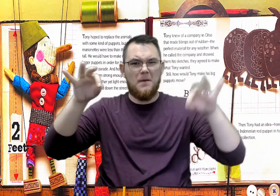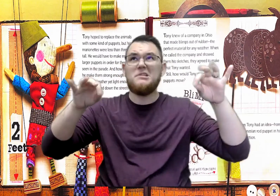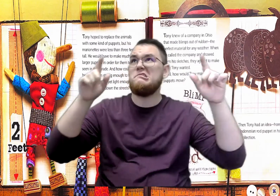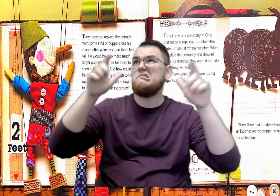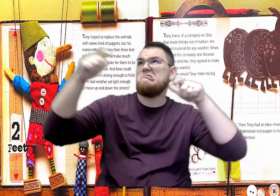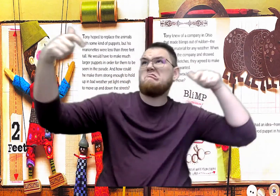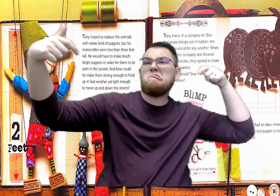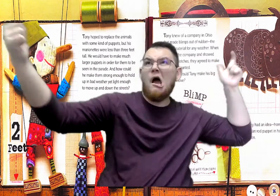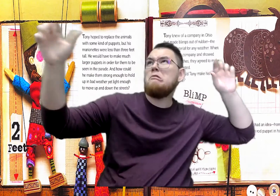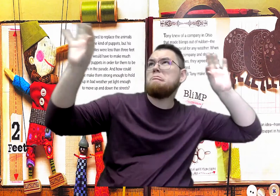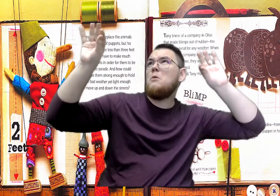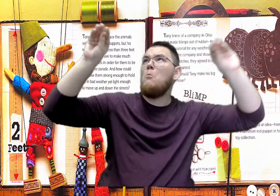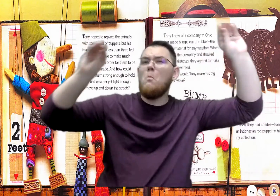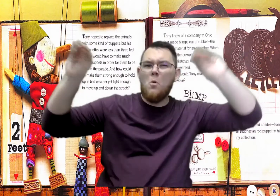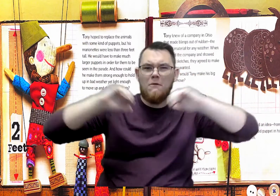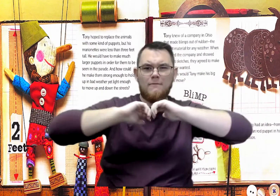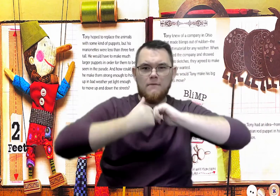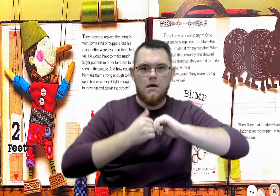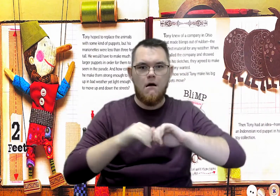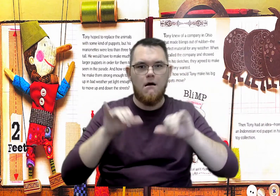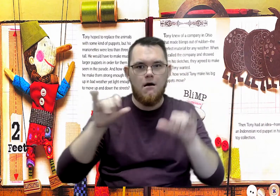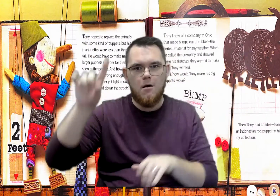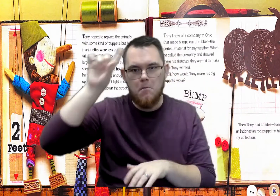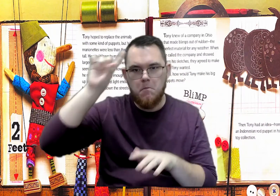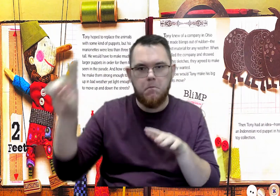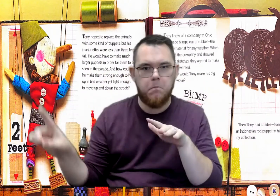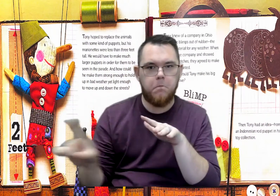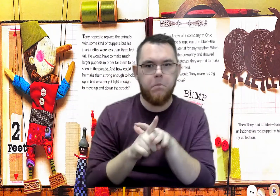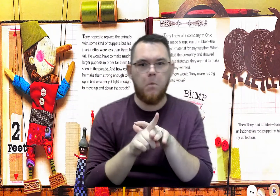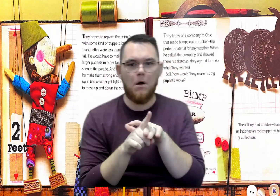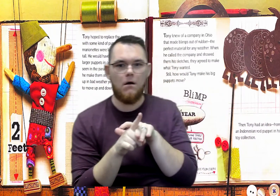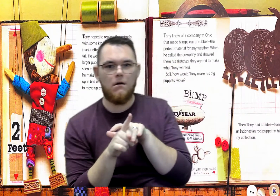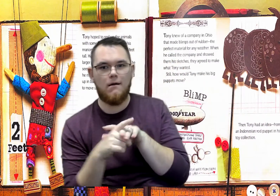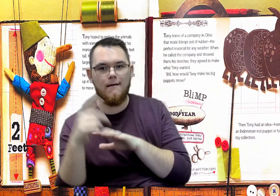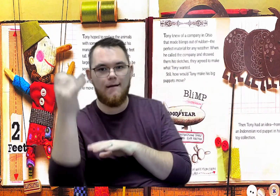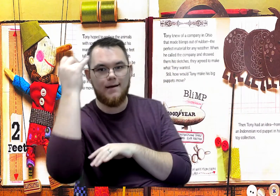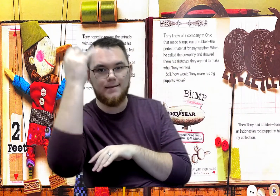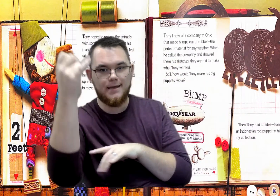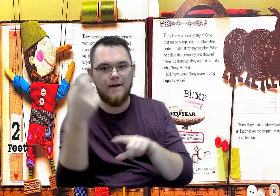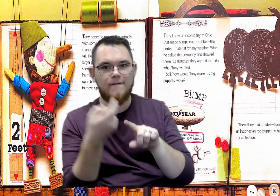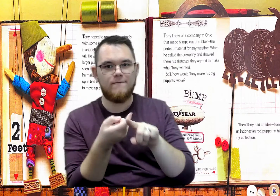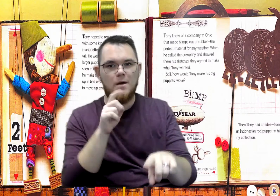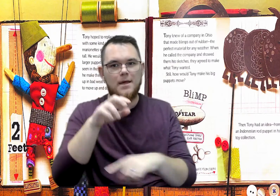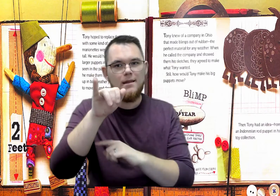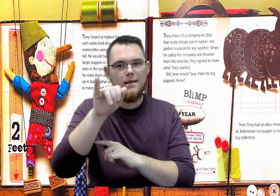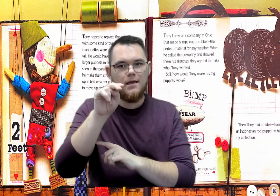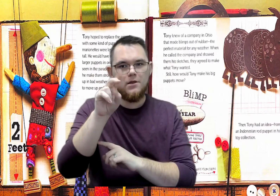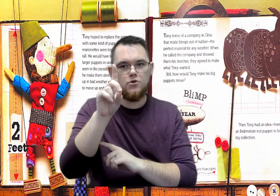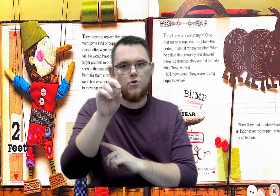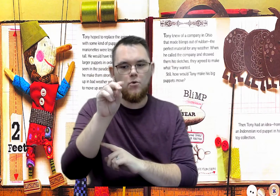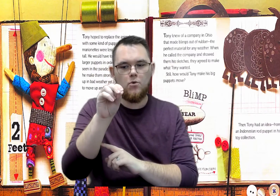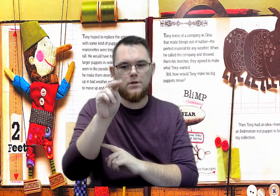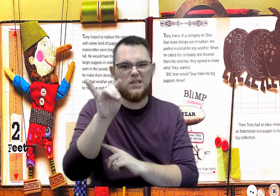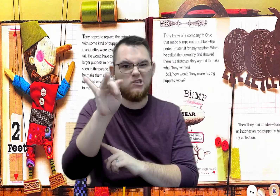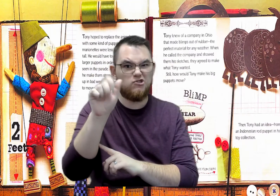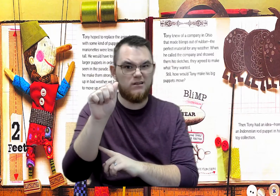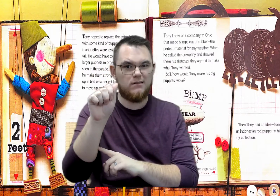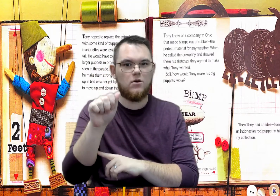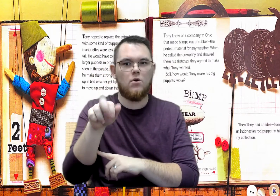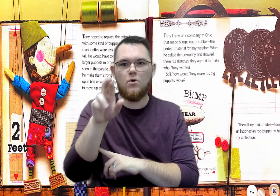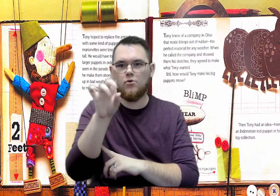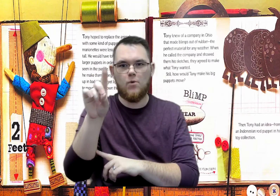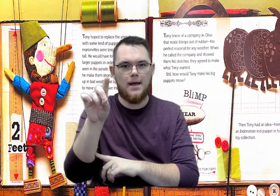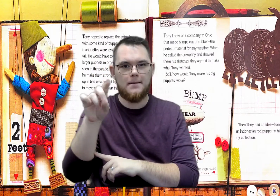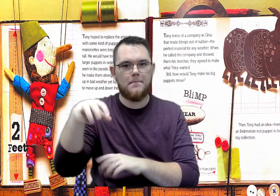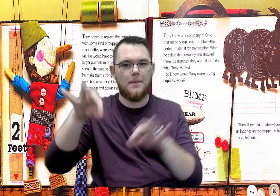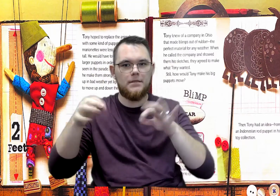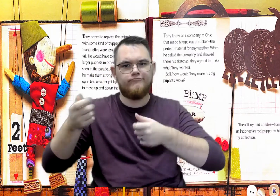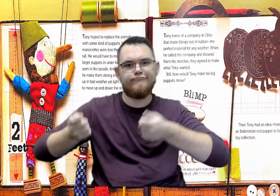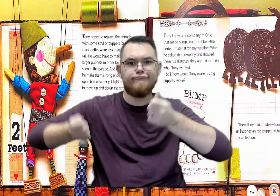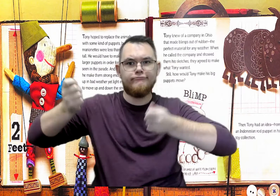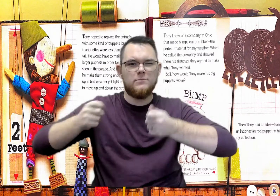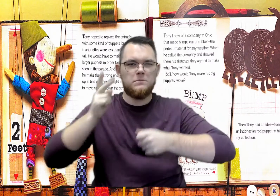Then Tony had an idea— from an Indonesian rod puppet in his toy collection.